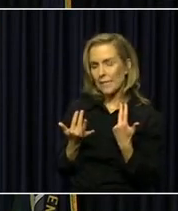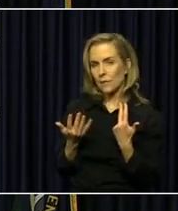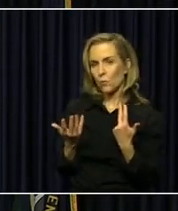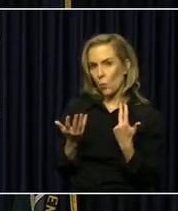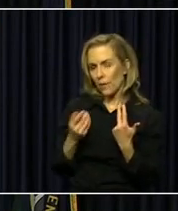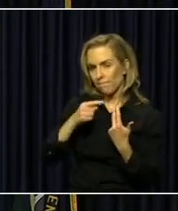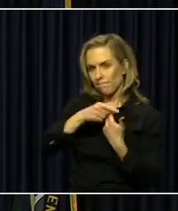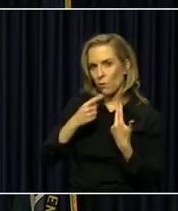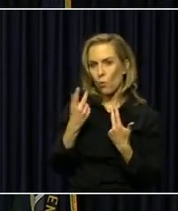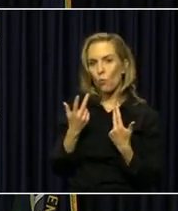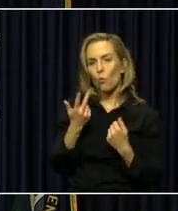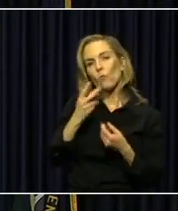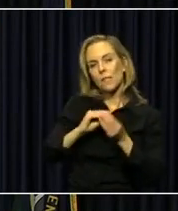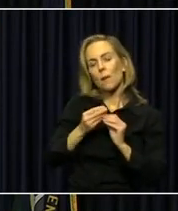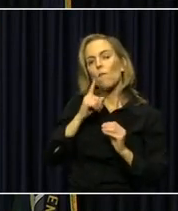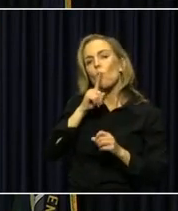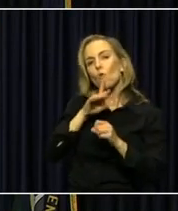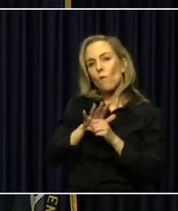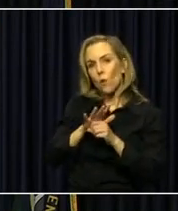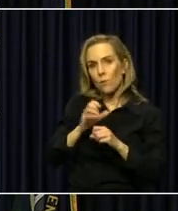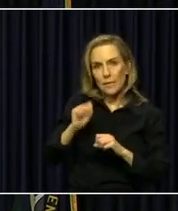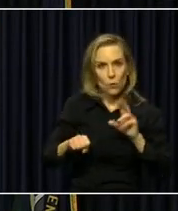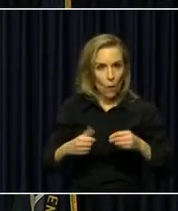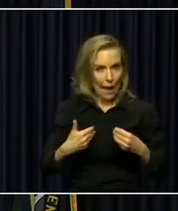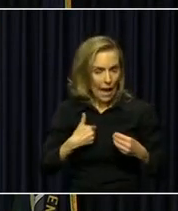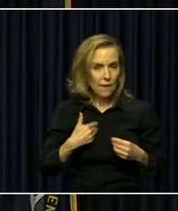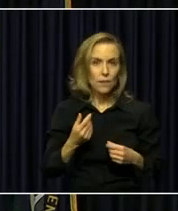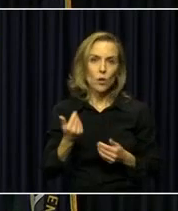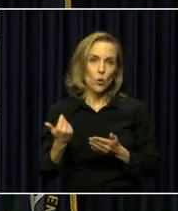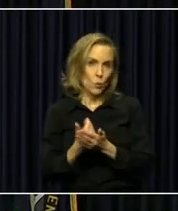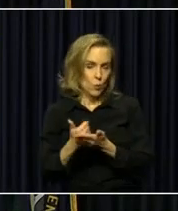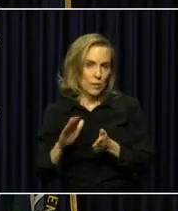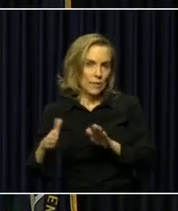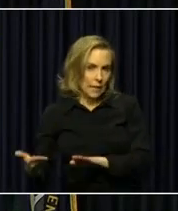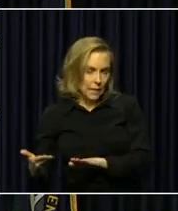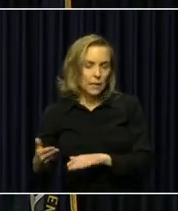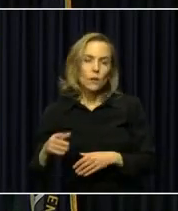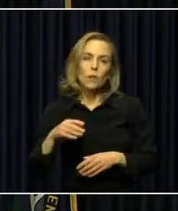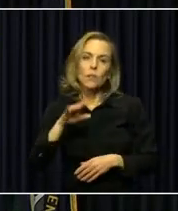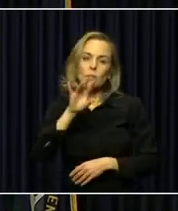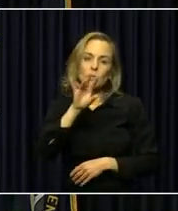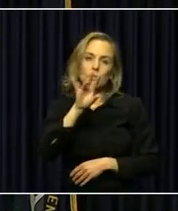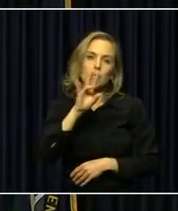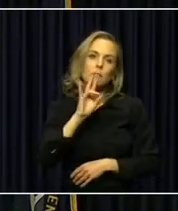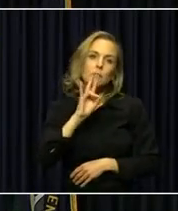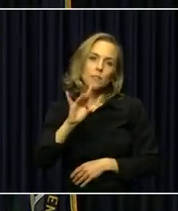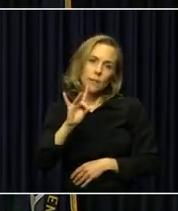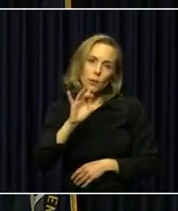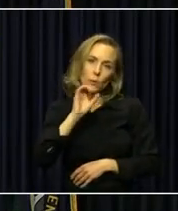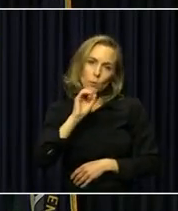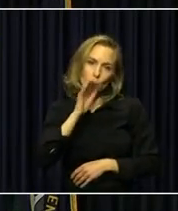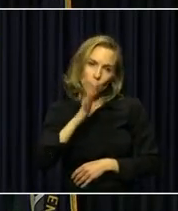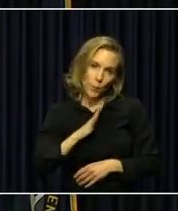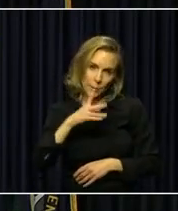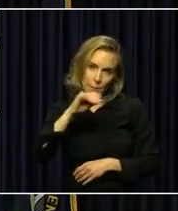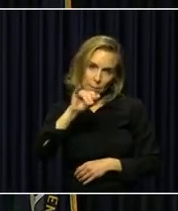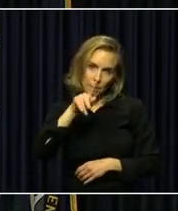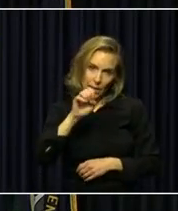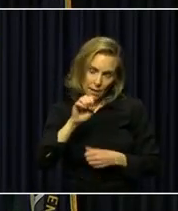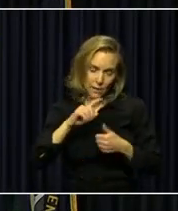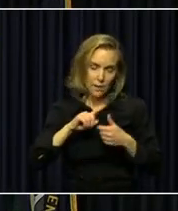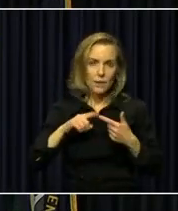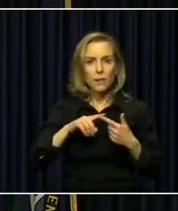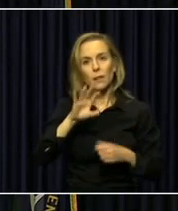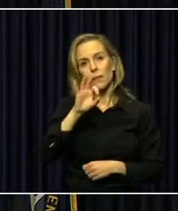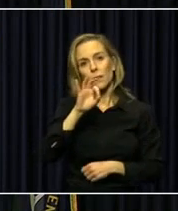AND OF ETHNICITY OF ALL CASES 93